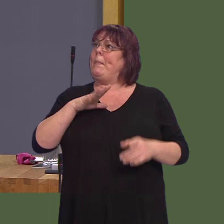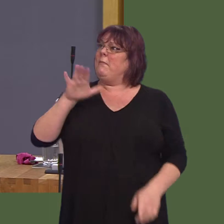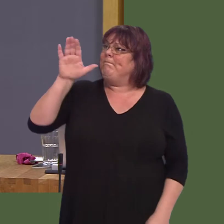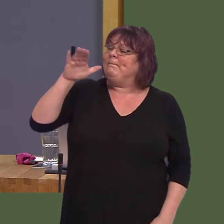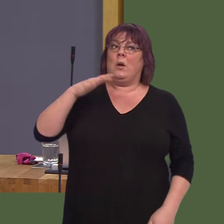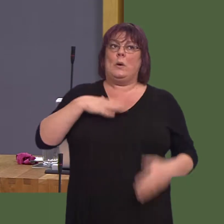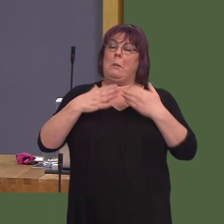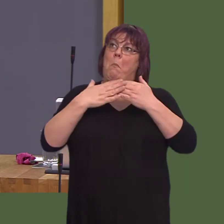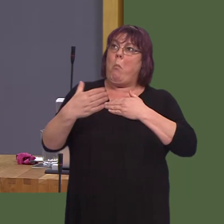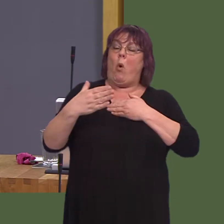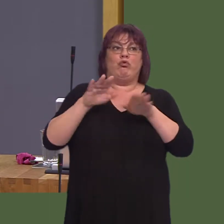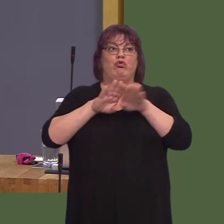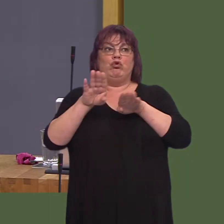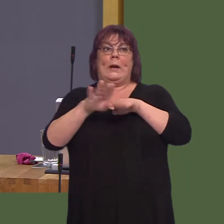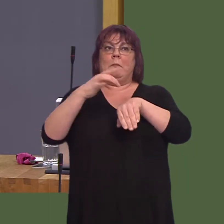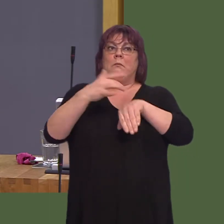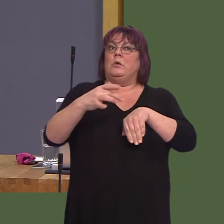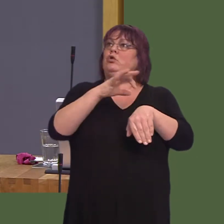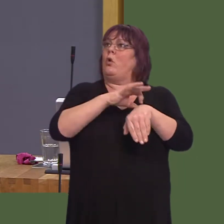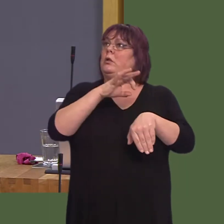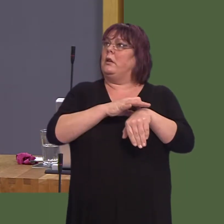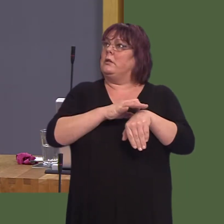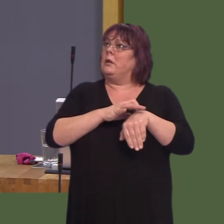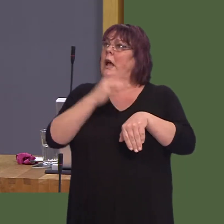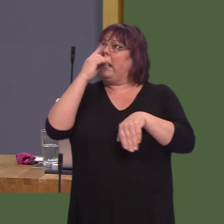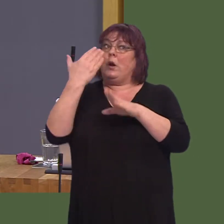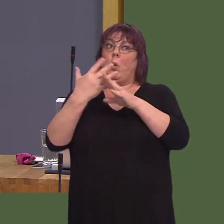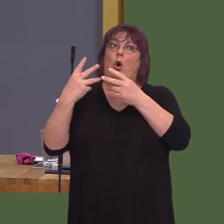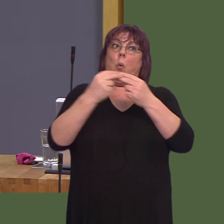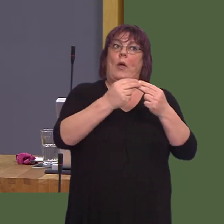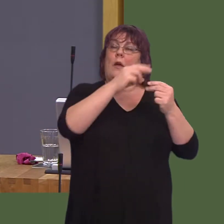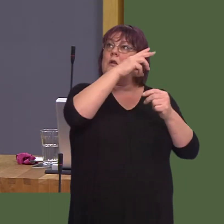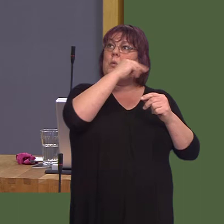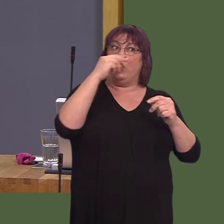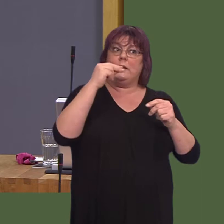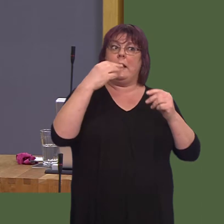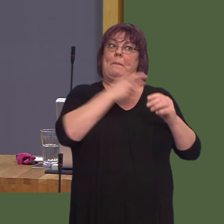Will you work with Swansea medical school on its proposals to expand the number of doctors